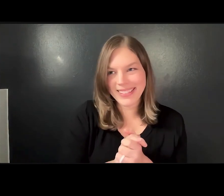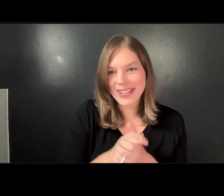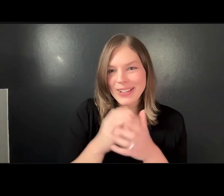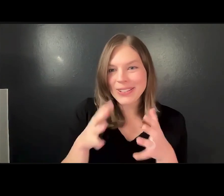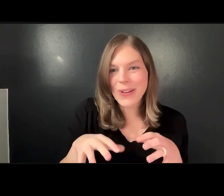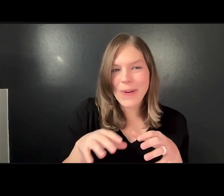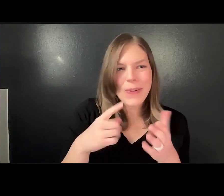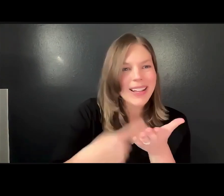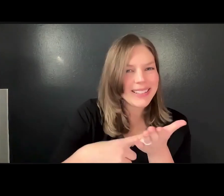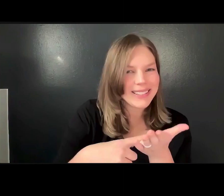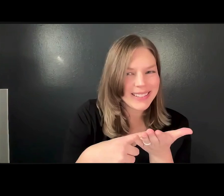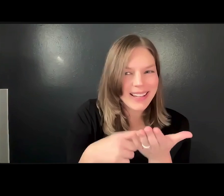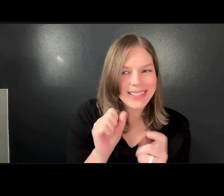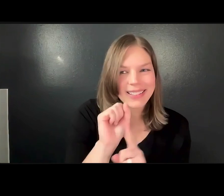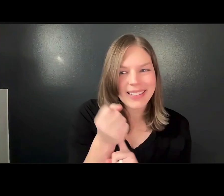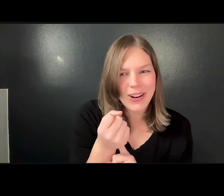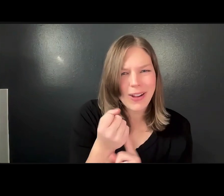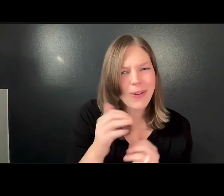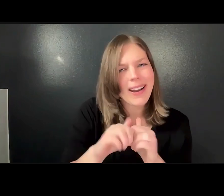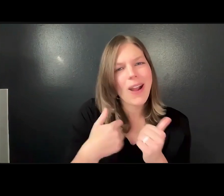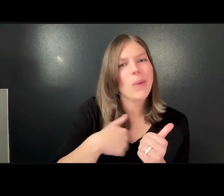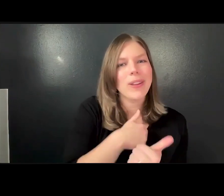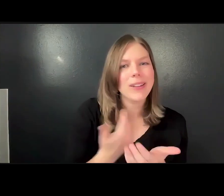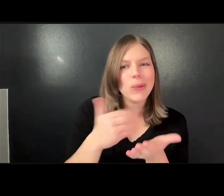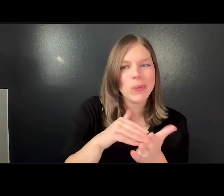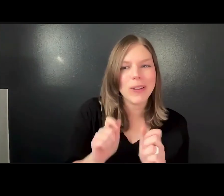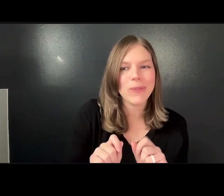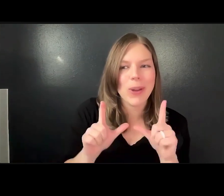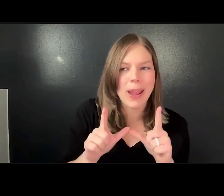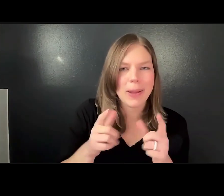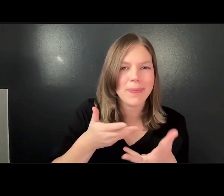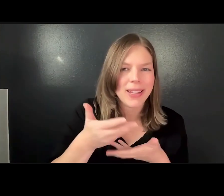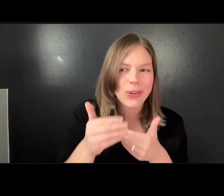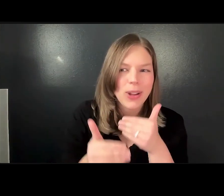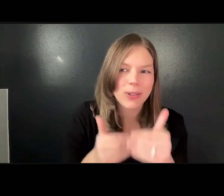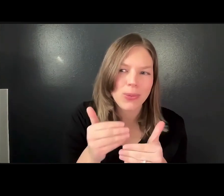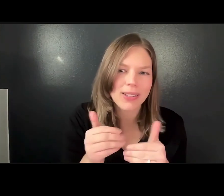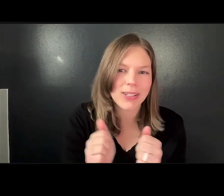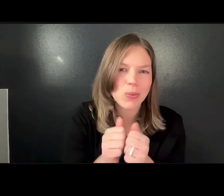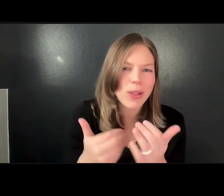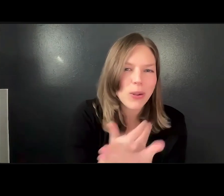All right, so let's discuss the scenario and how we can reframe the interactive process with a new accommodation request.